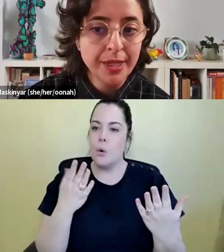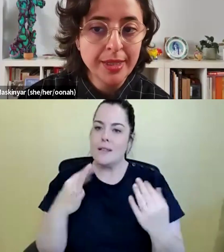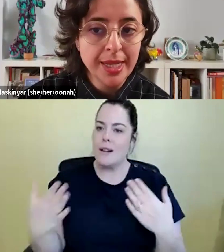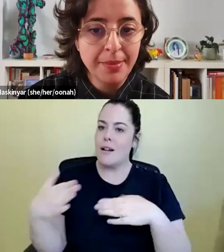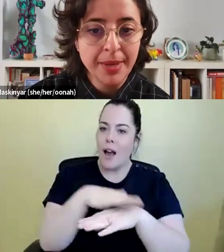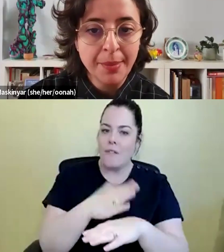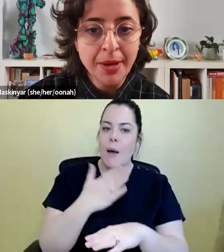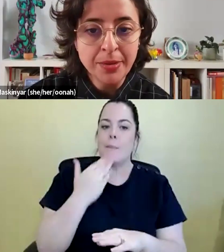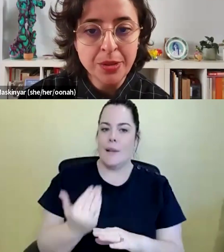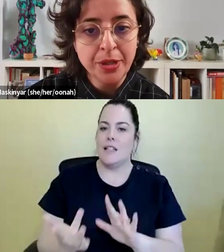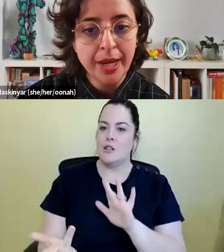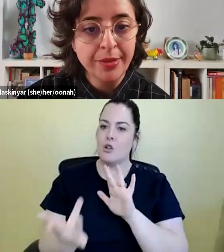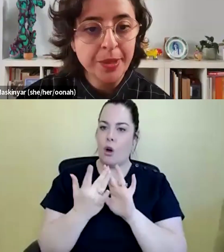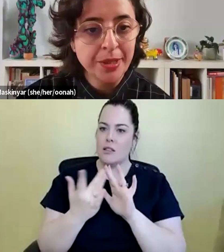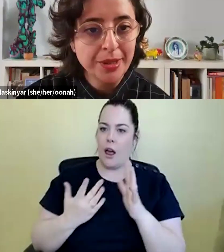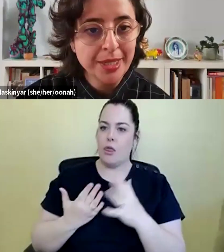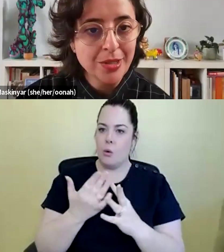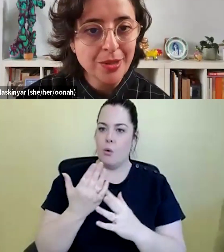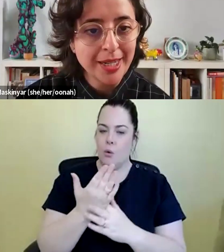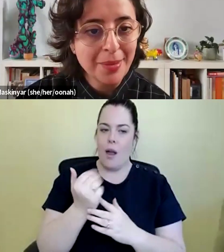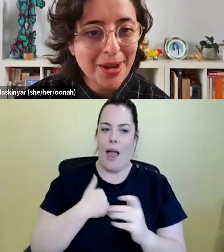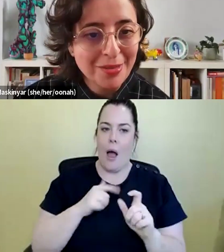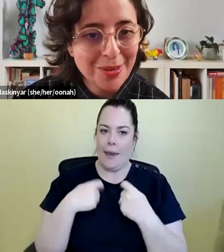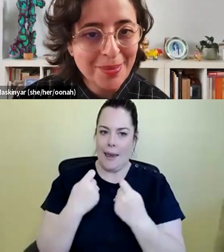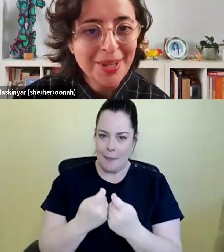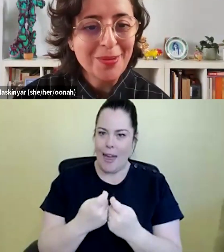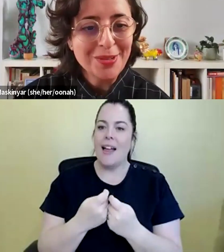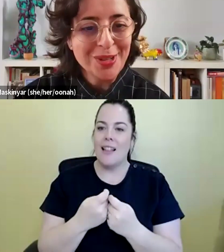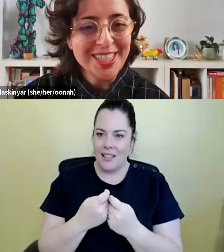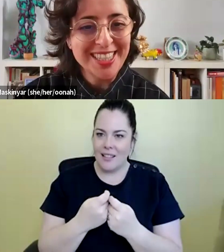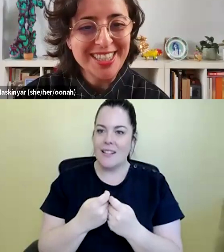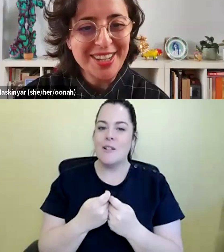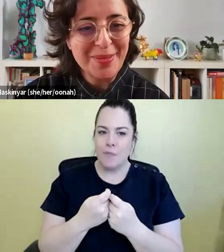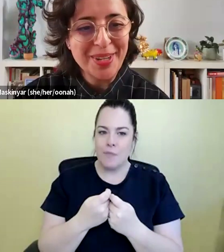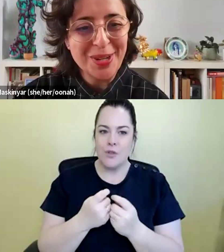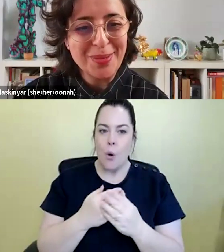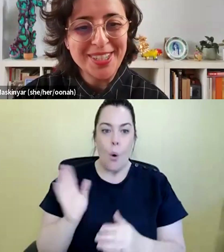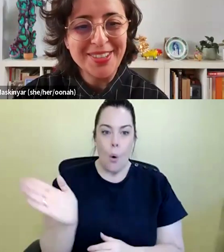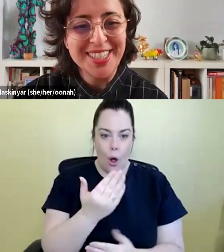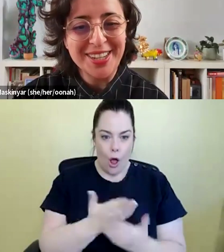via the team email. Everyone on the screen apart from our wonderful Auslan interpreter